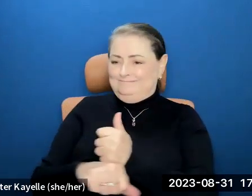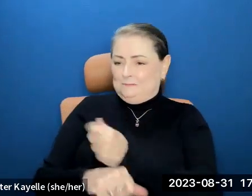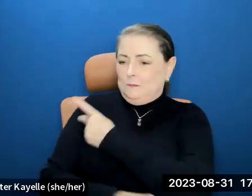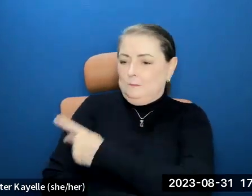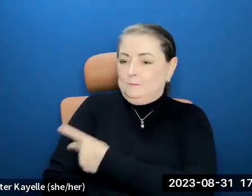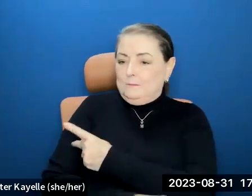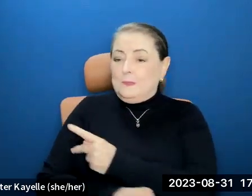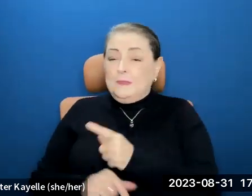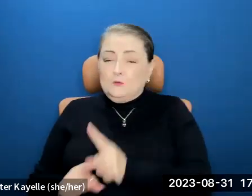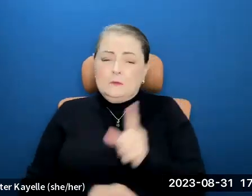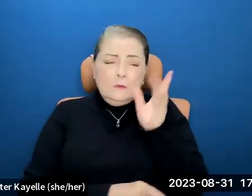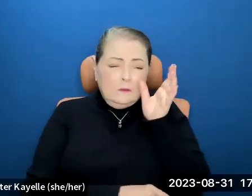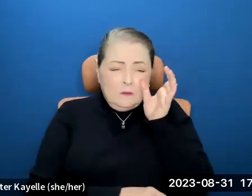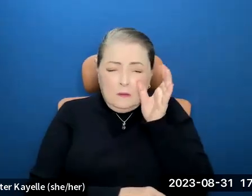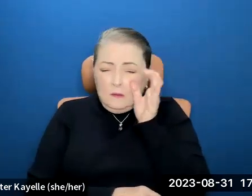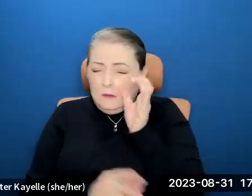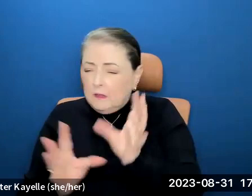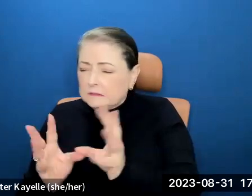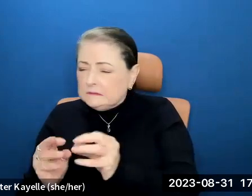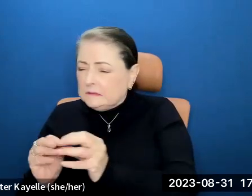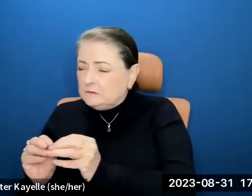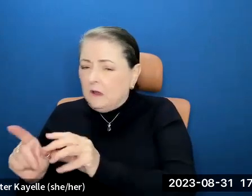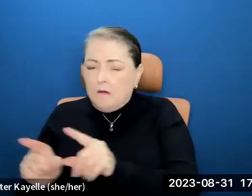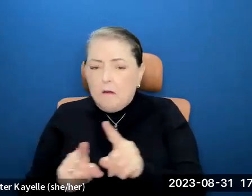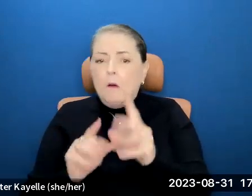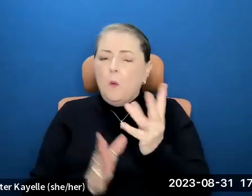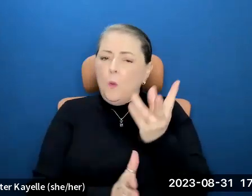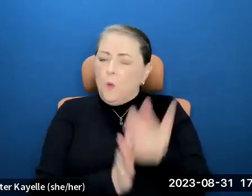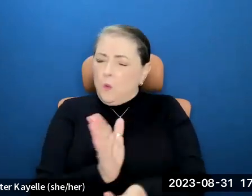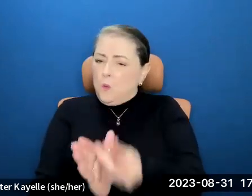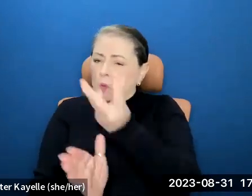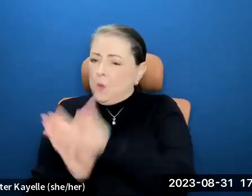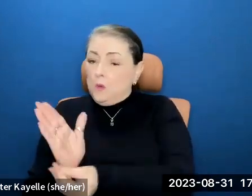during the listening session that there can be a significant gap between a student completing